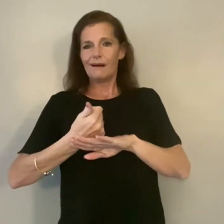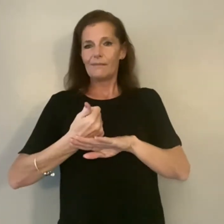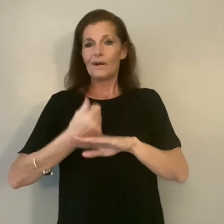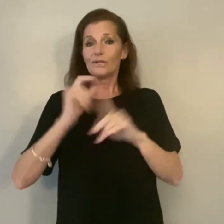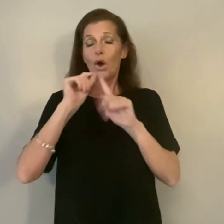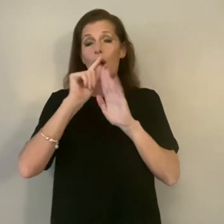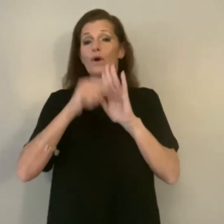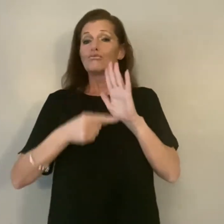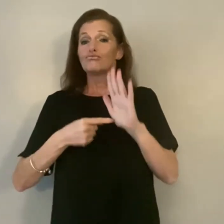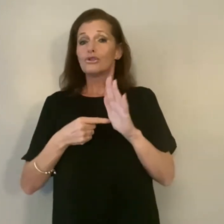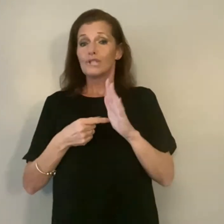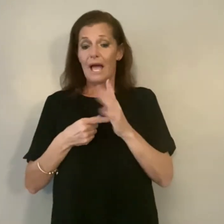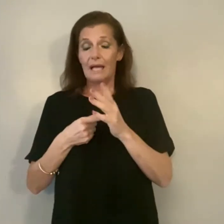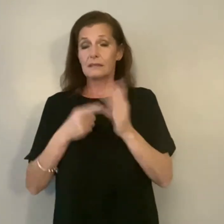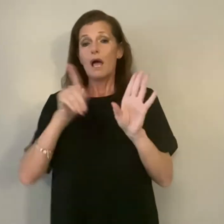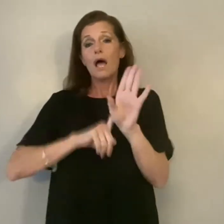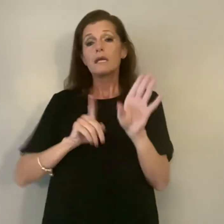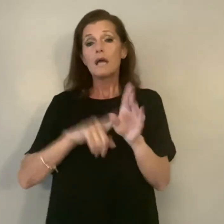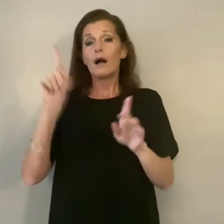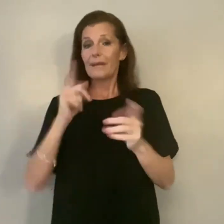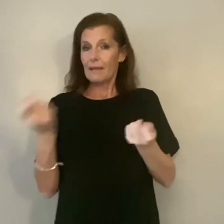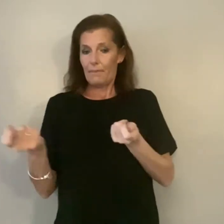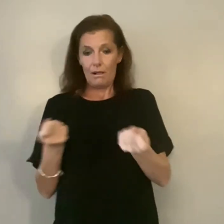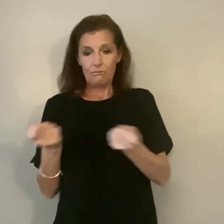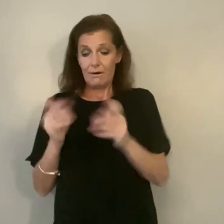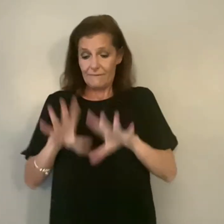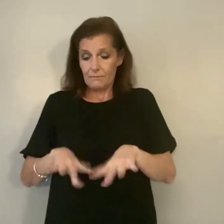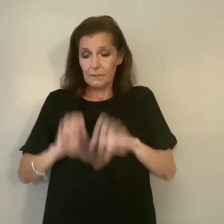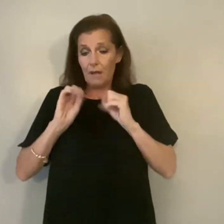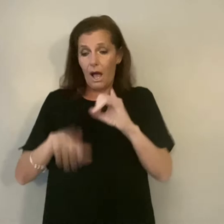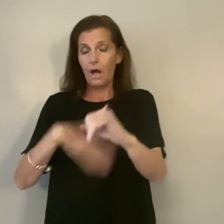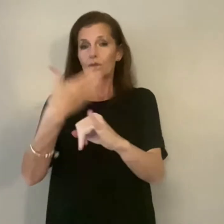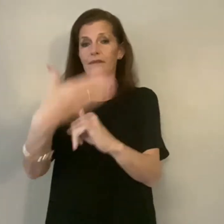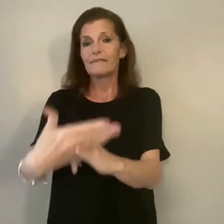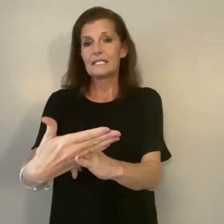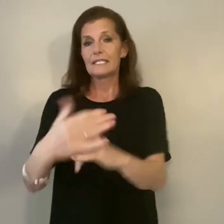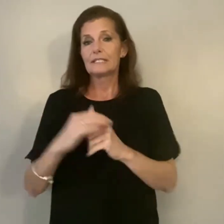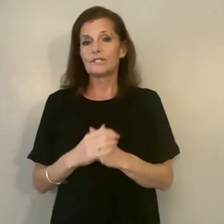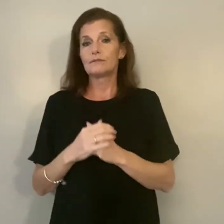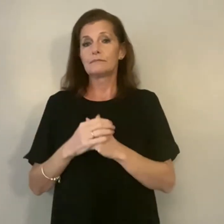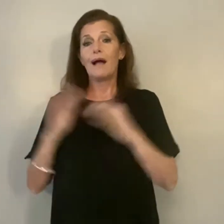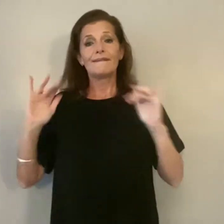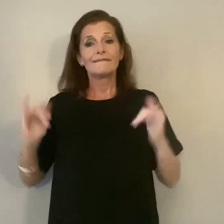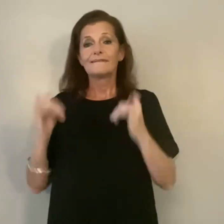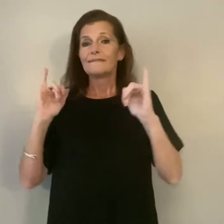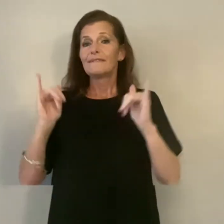So Blaze as a project was run by young people from conception to completion, a festival